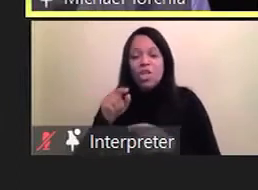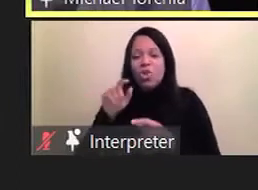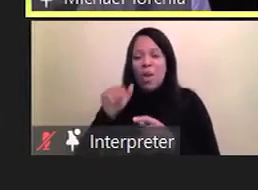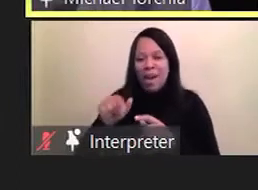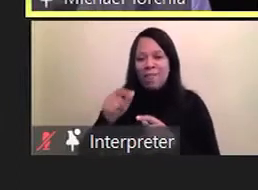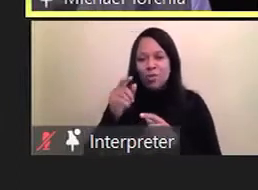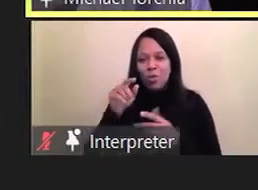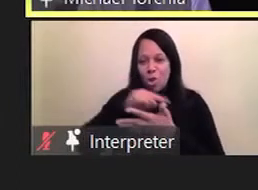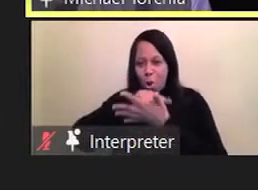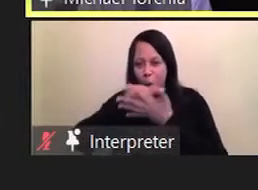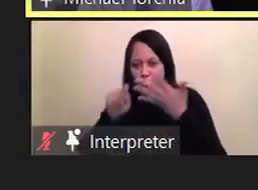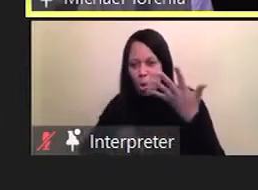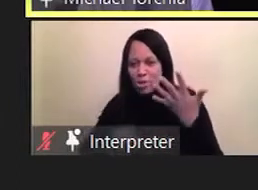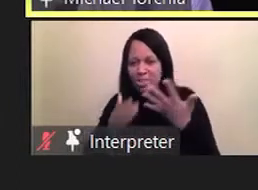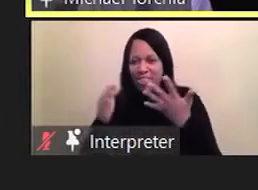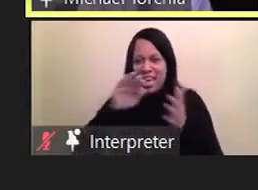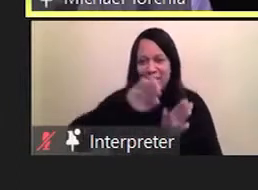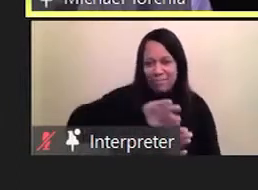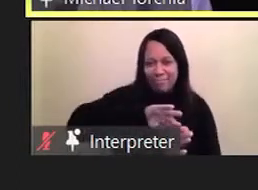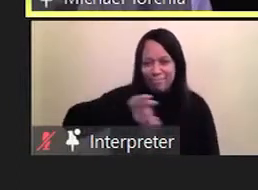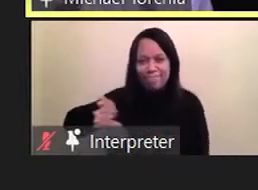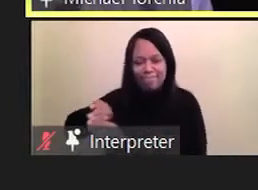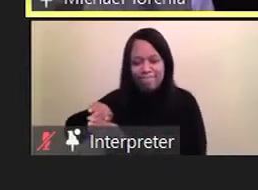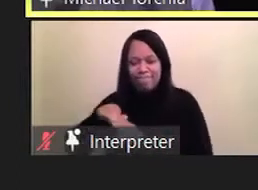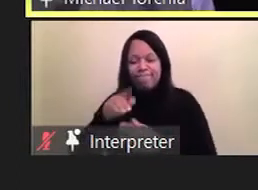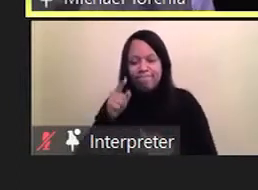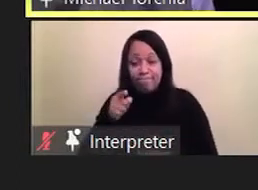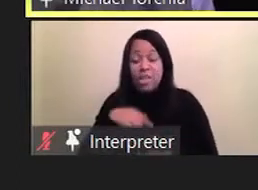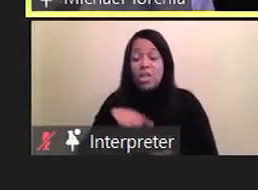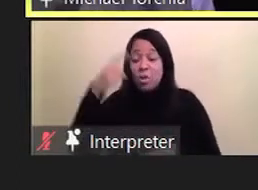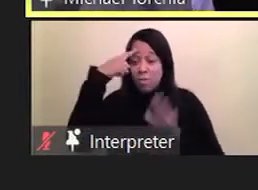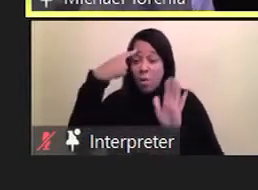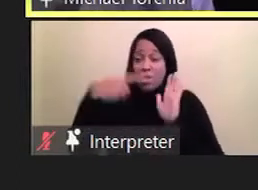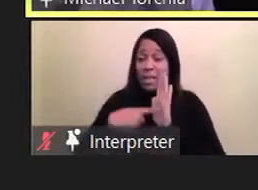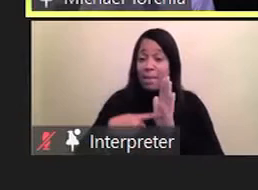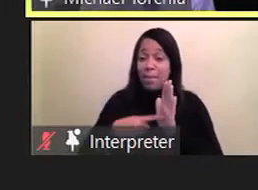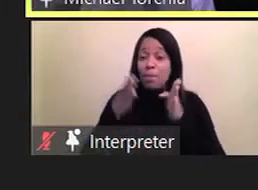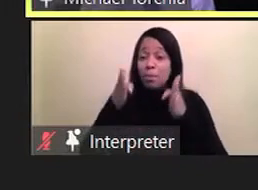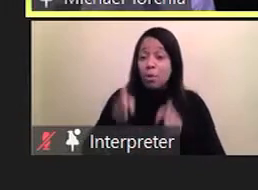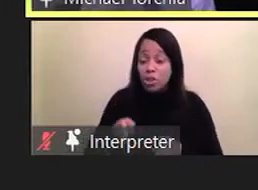So if someone is hearing impaired and they have a hearing aid or they use special technology